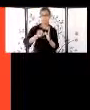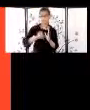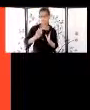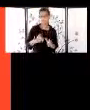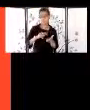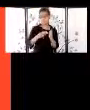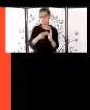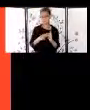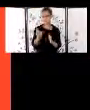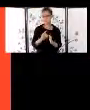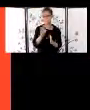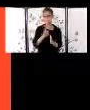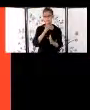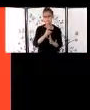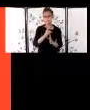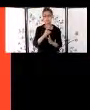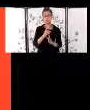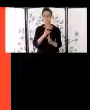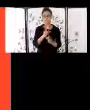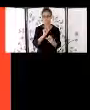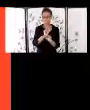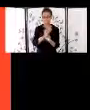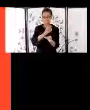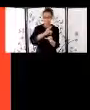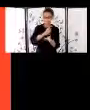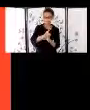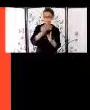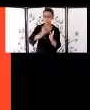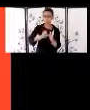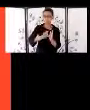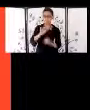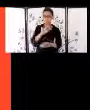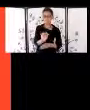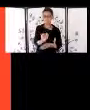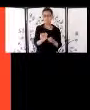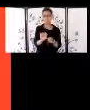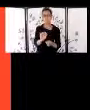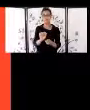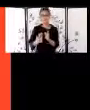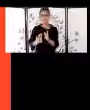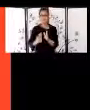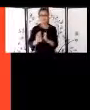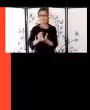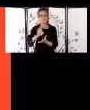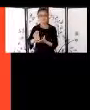the arts, and who has invested in the development of their artistic skills, voice, and goals.